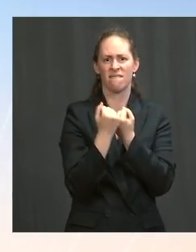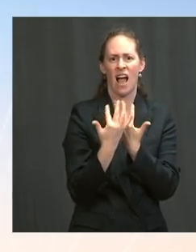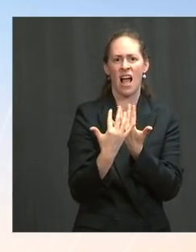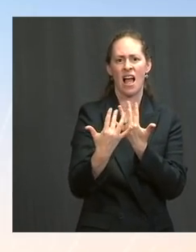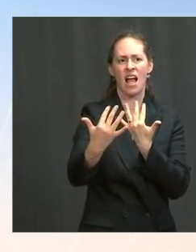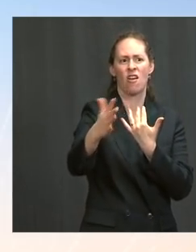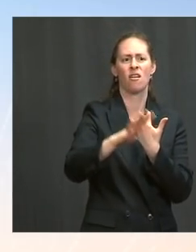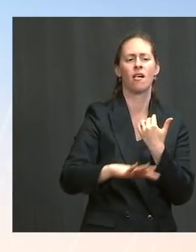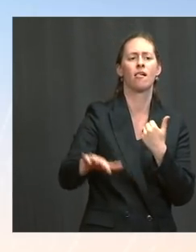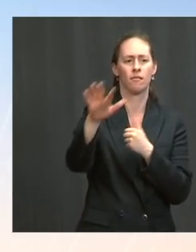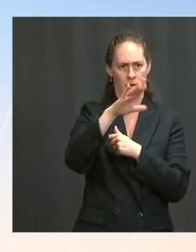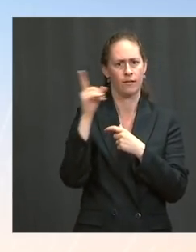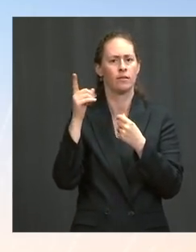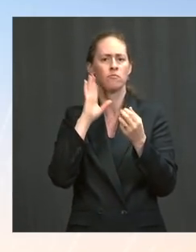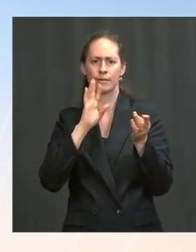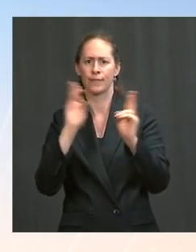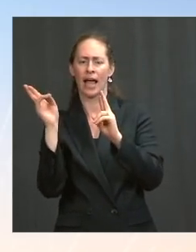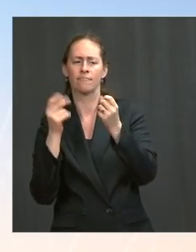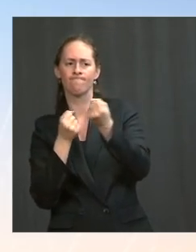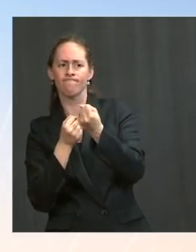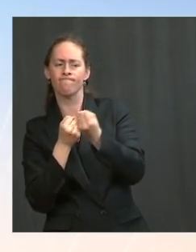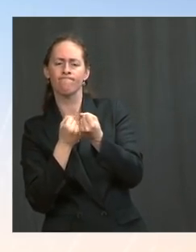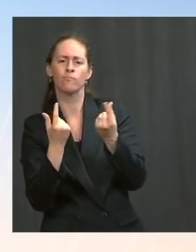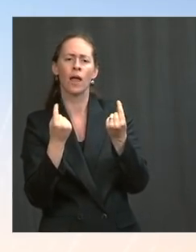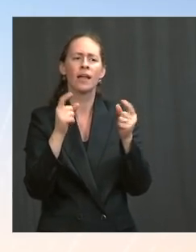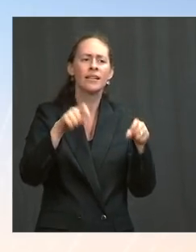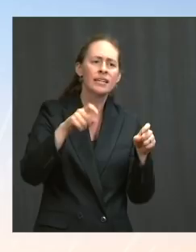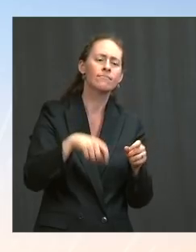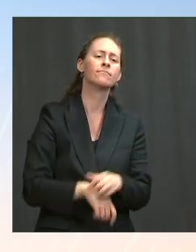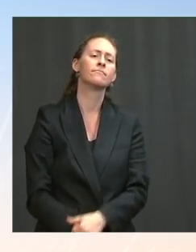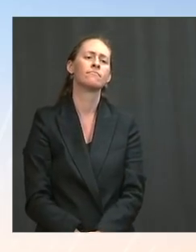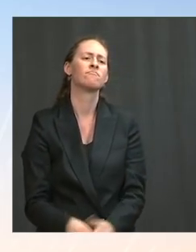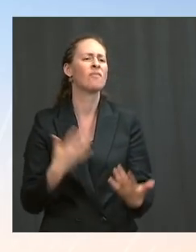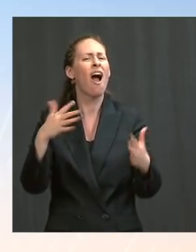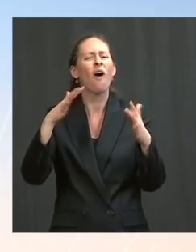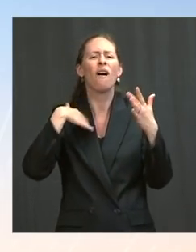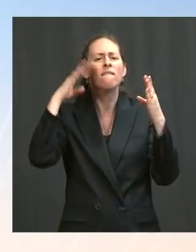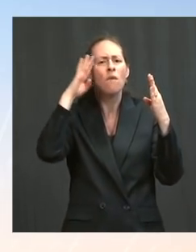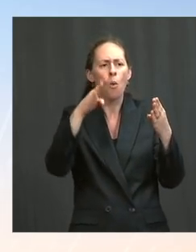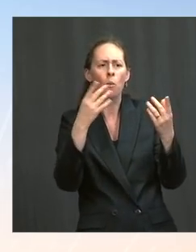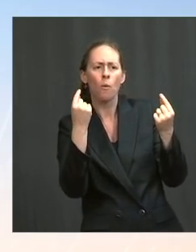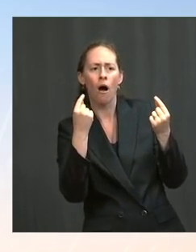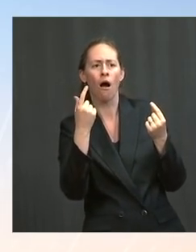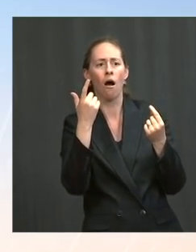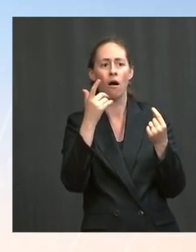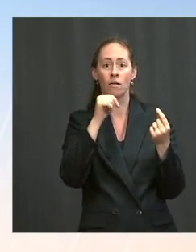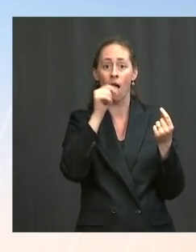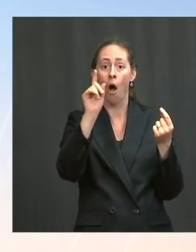And he's been quite focused over the last few months on ensuring we are not just preparing and working closely with governors